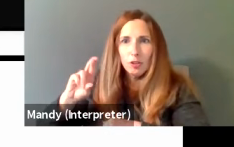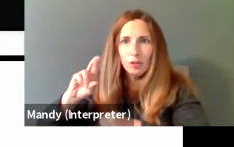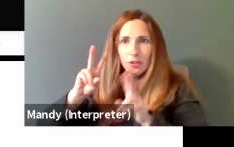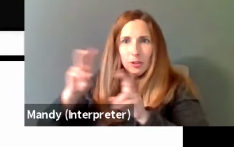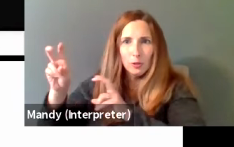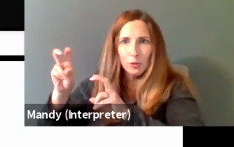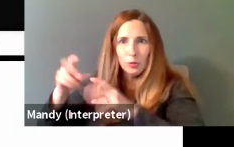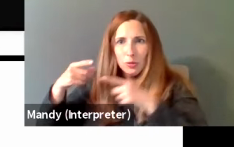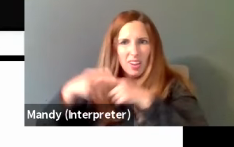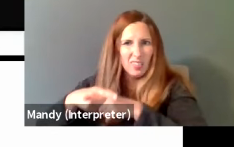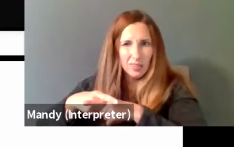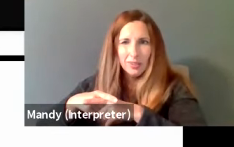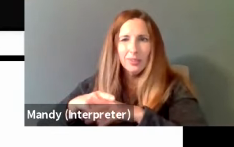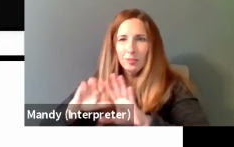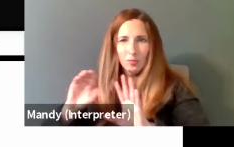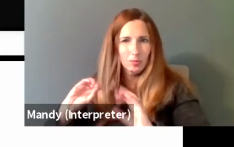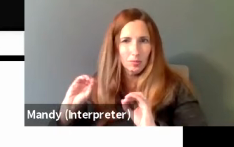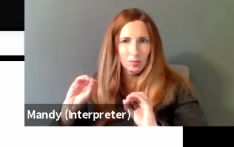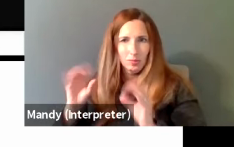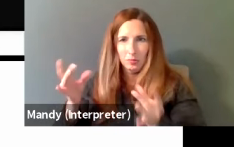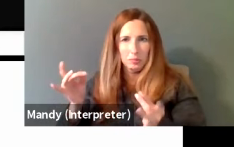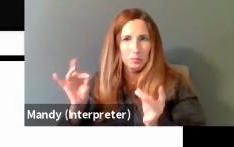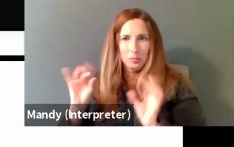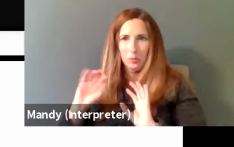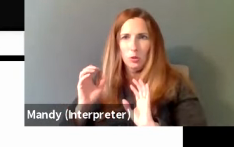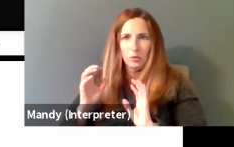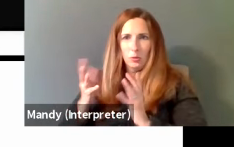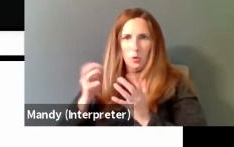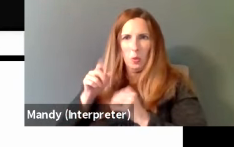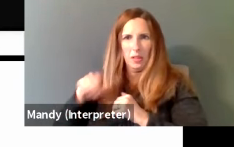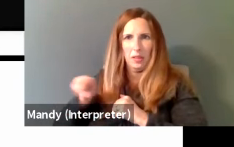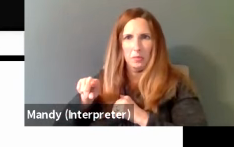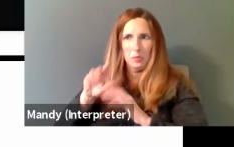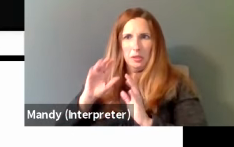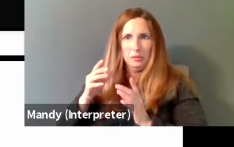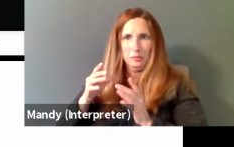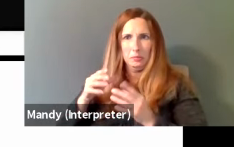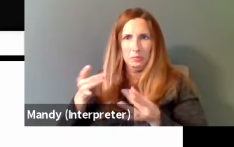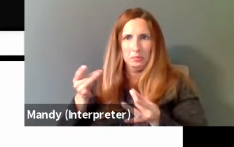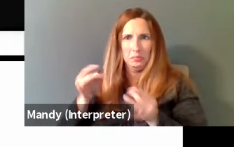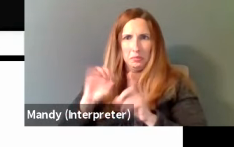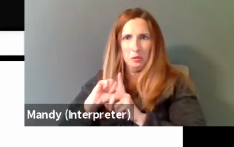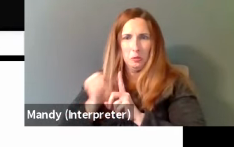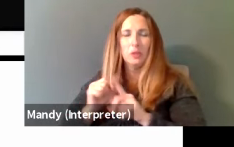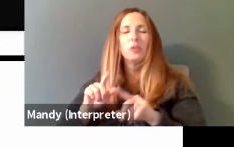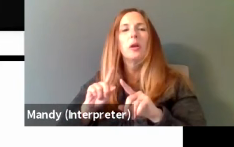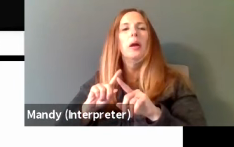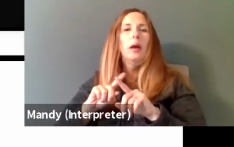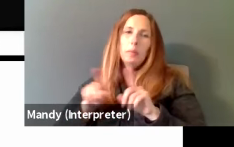conflicts, or just even put them in a compromised position. So, but it's wonderful to have one if you do.